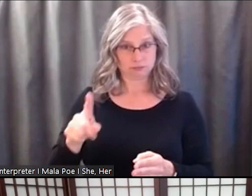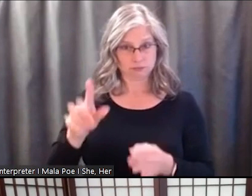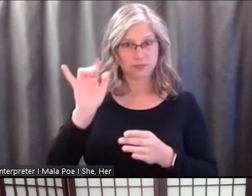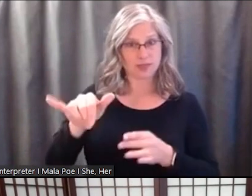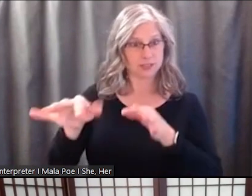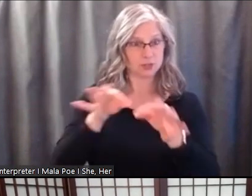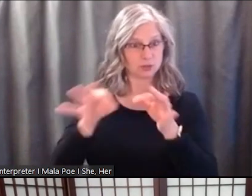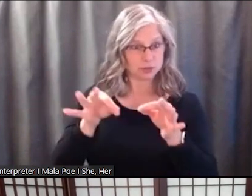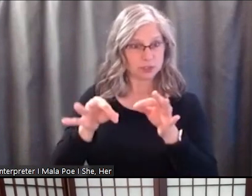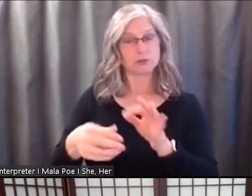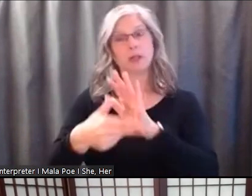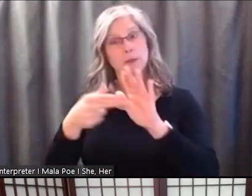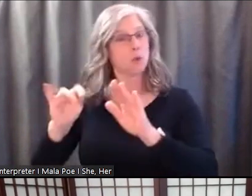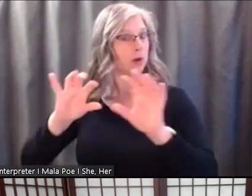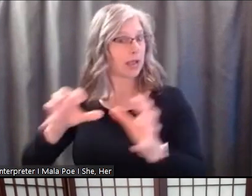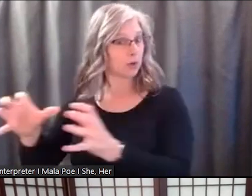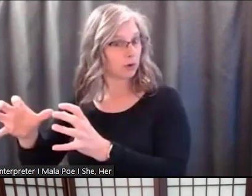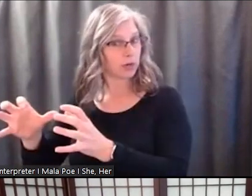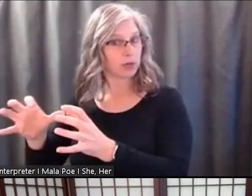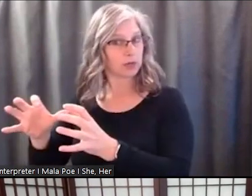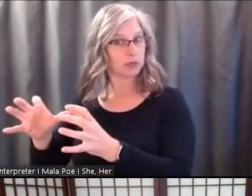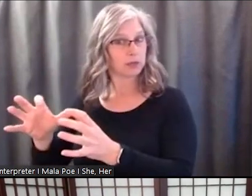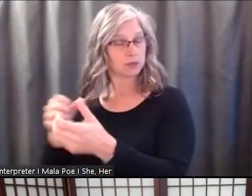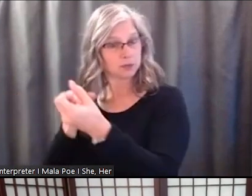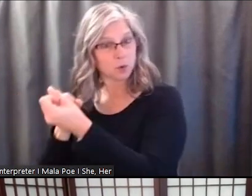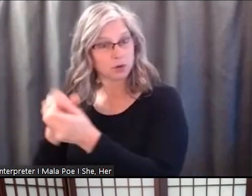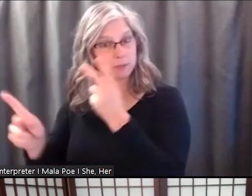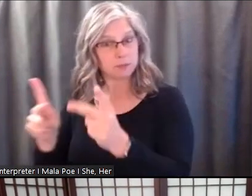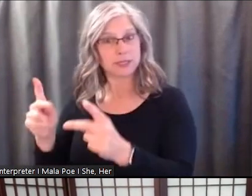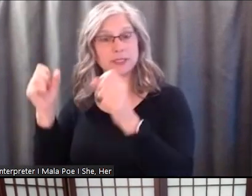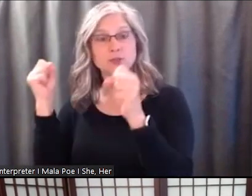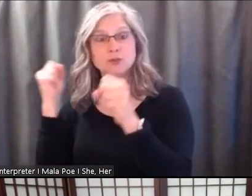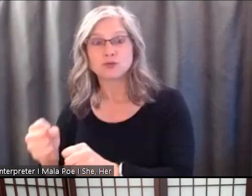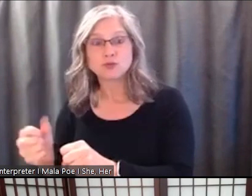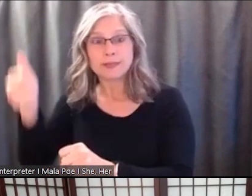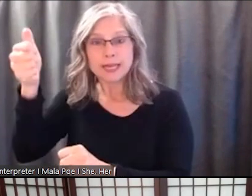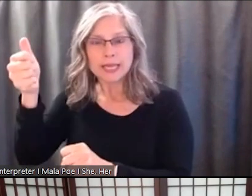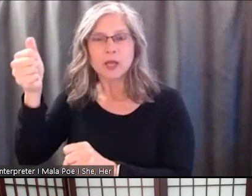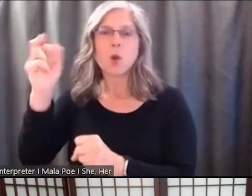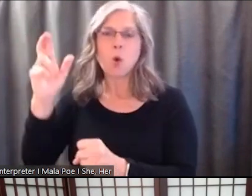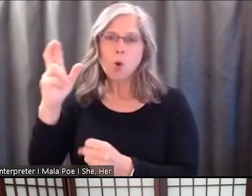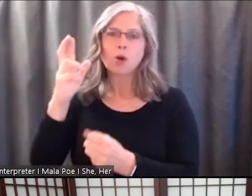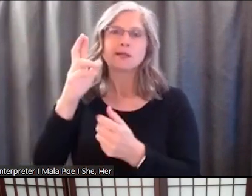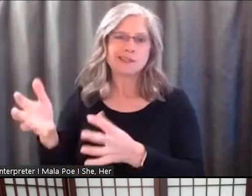or category lend itself to supporting people in strengthening or, in cases where ruptures have been particularly severe,